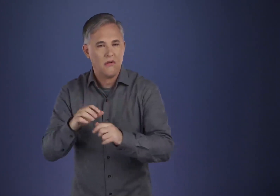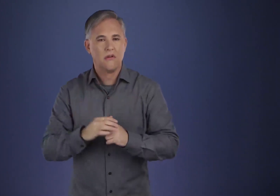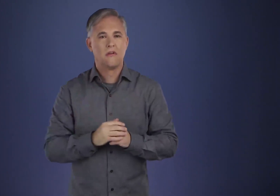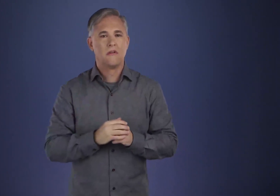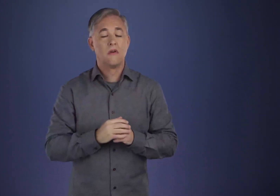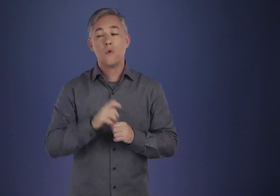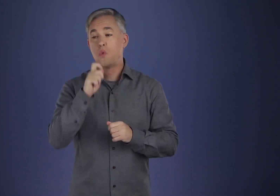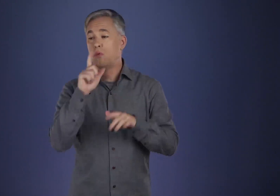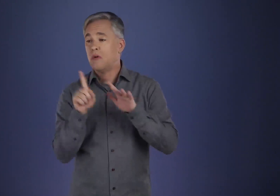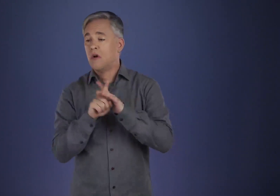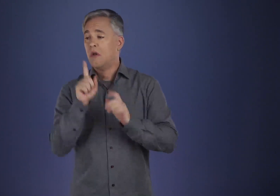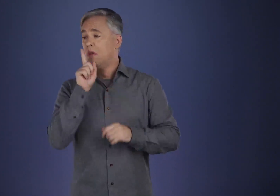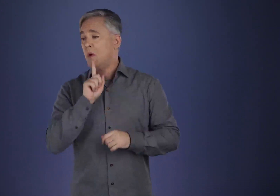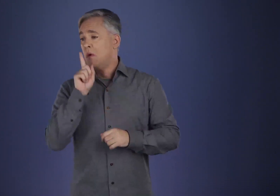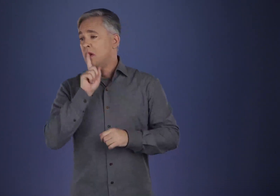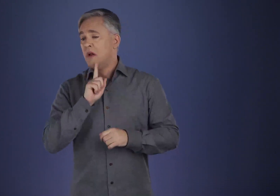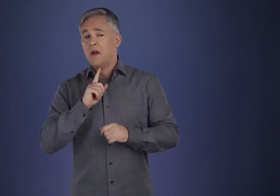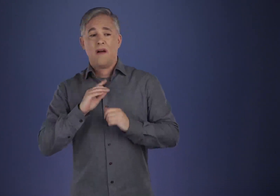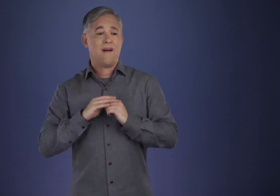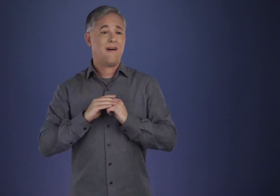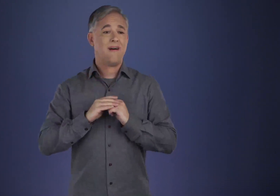Problems descend like an avalanche.